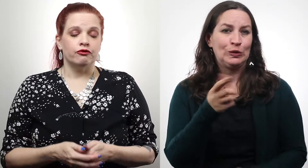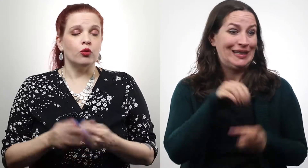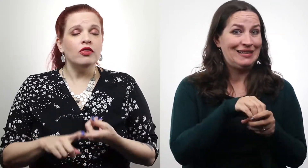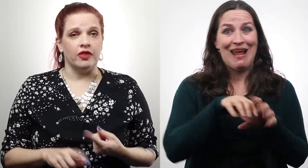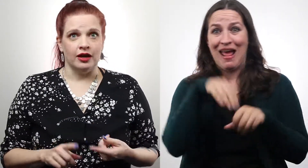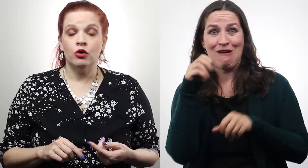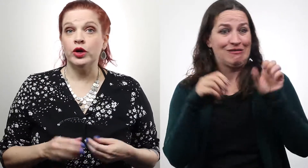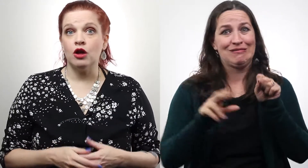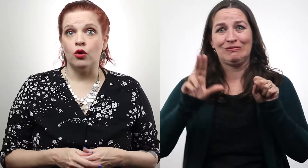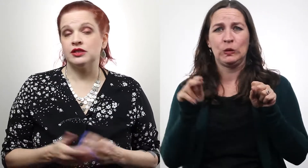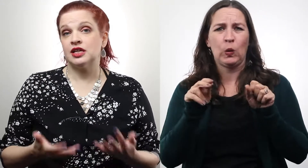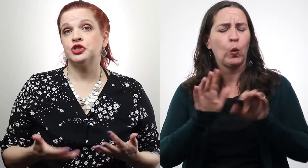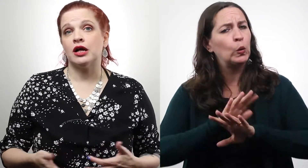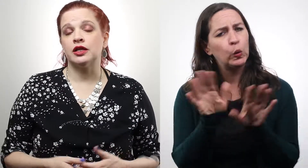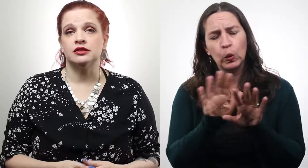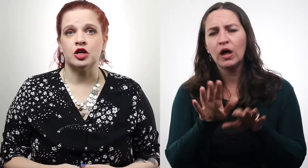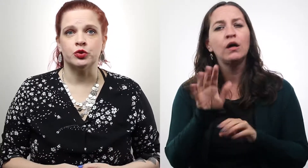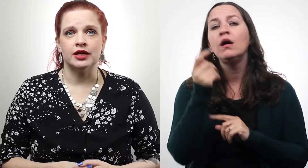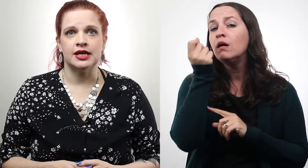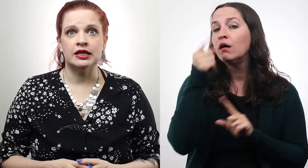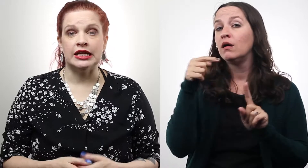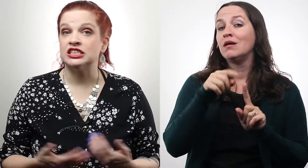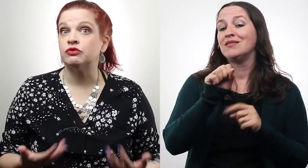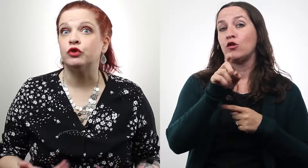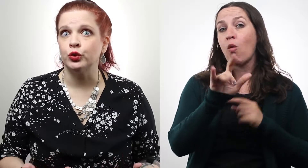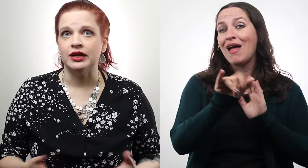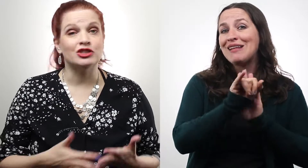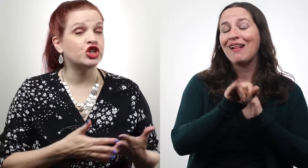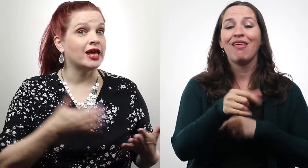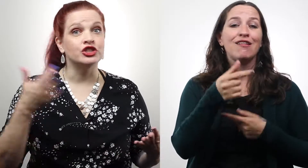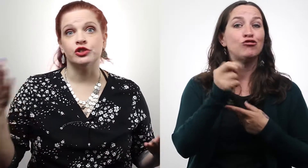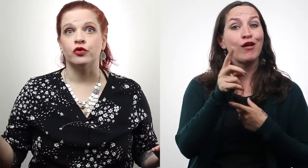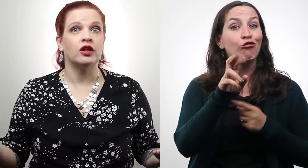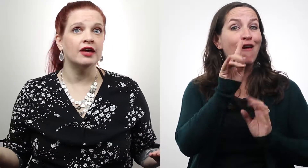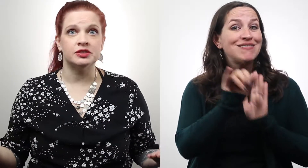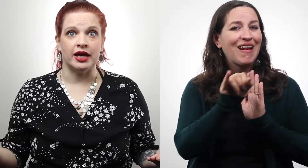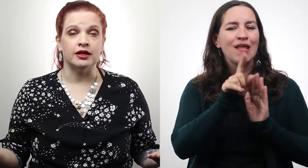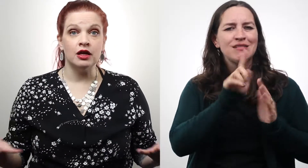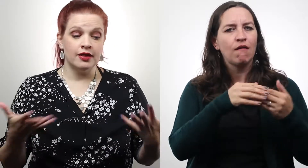For one thing, we know that sexuality and sexual identity is fluid. It changes over the lifespan.